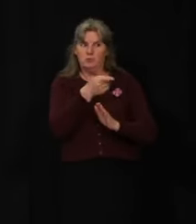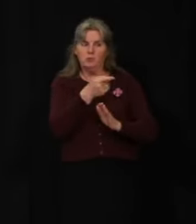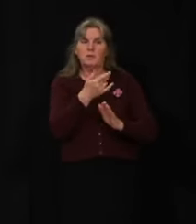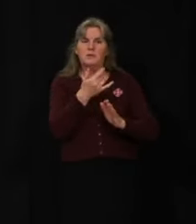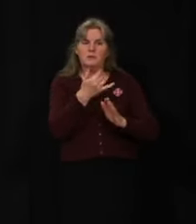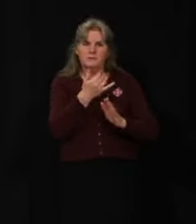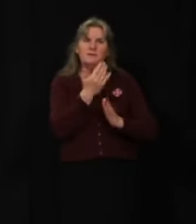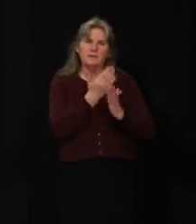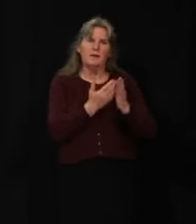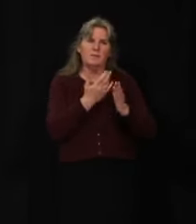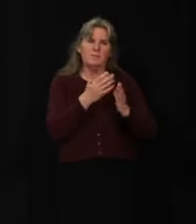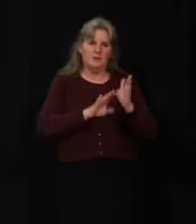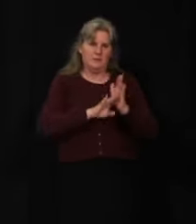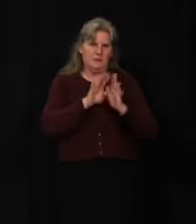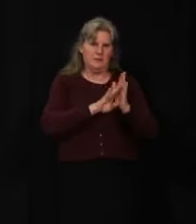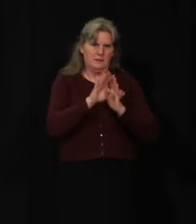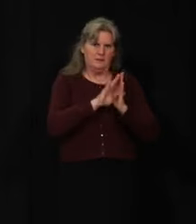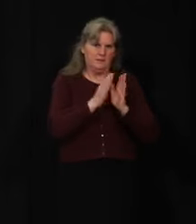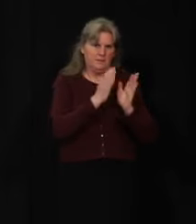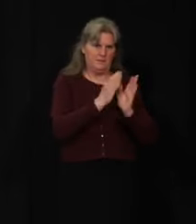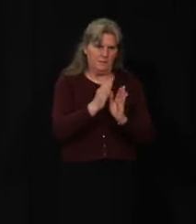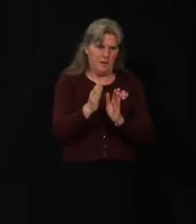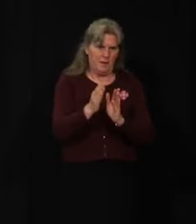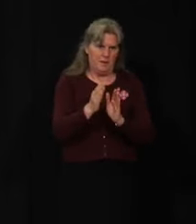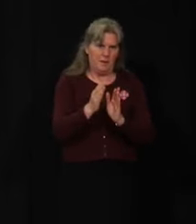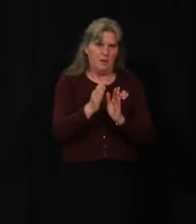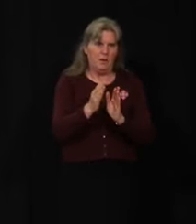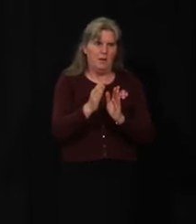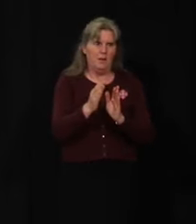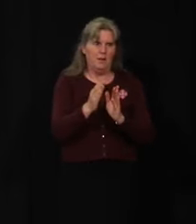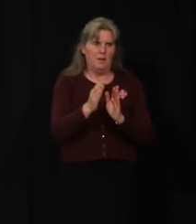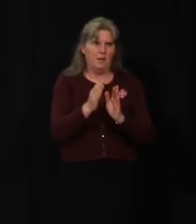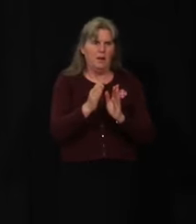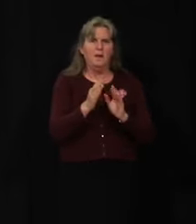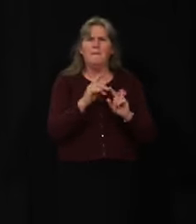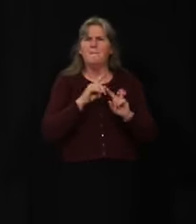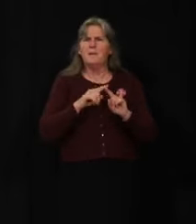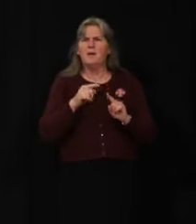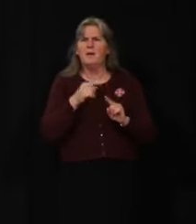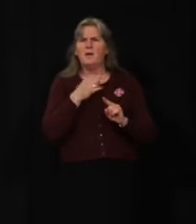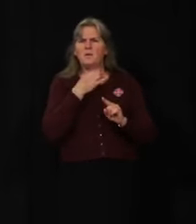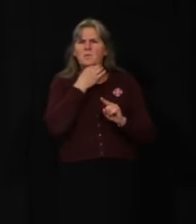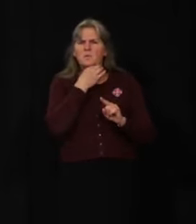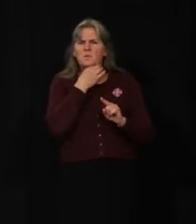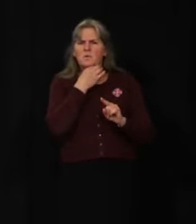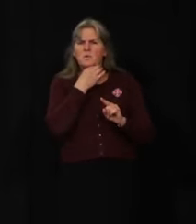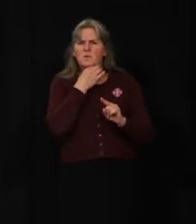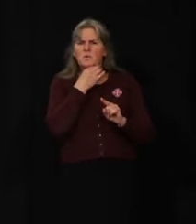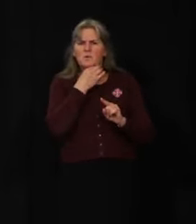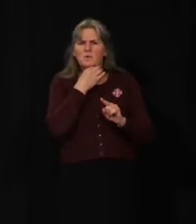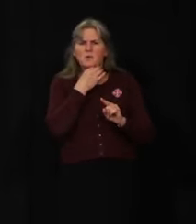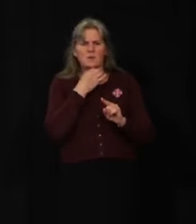the safety and -- requirements. Thank you. We had committed to a second round of questions. I will call your name, you will